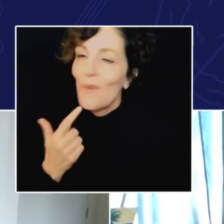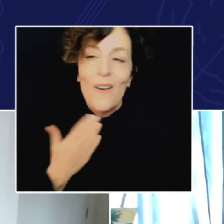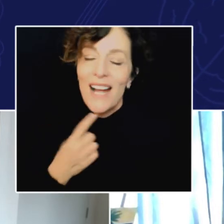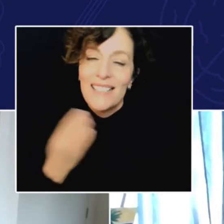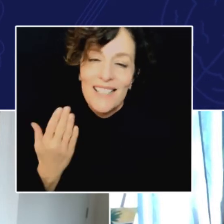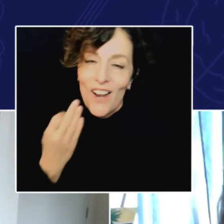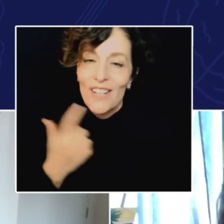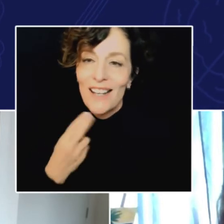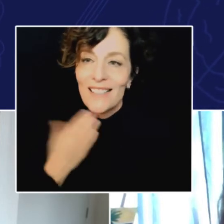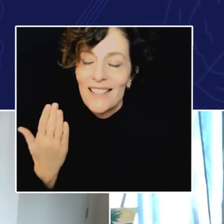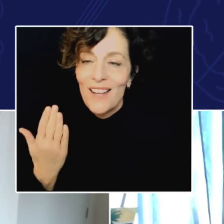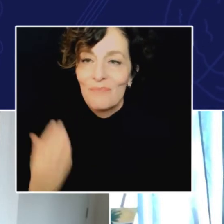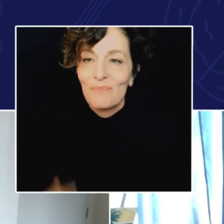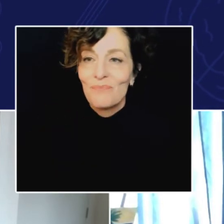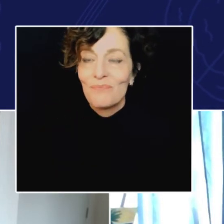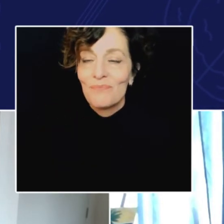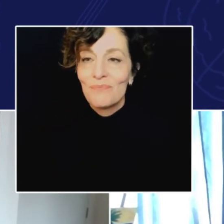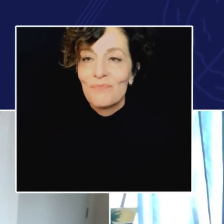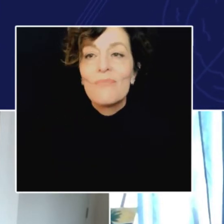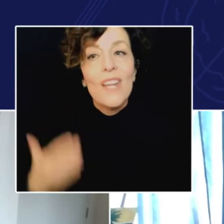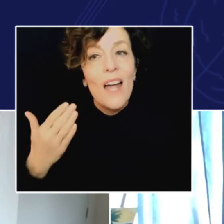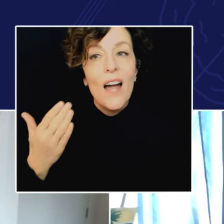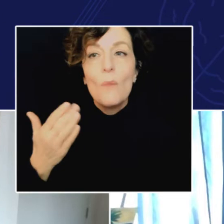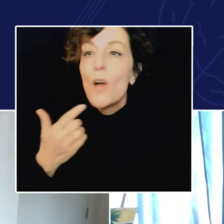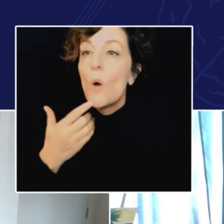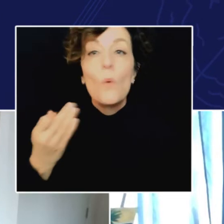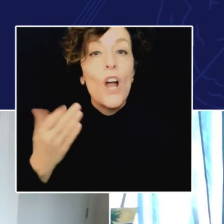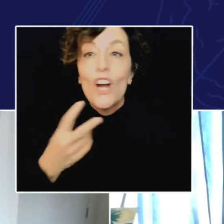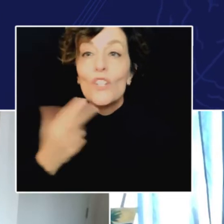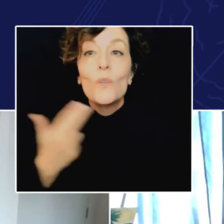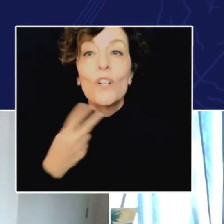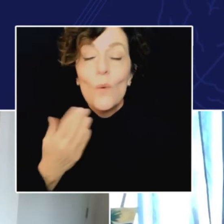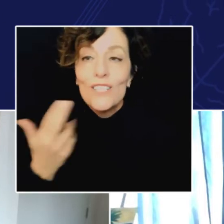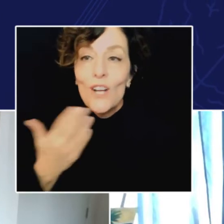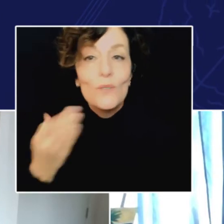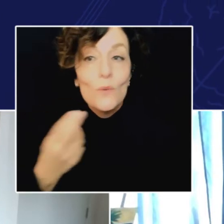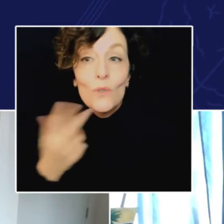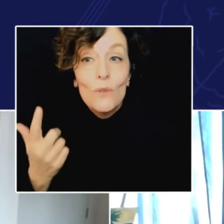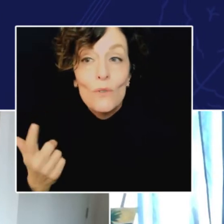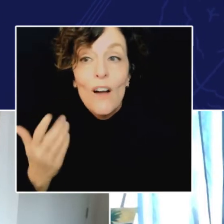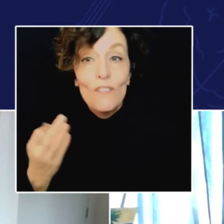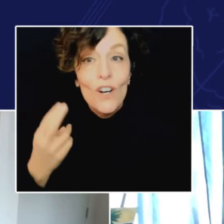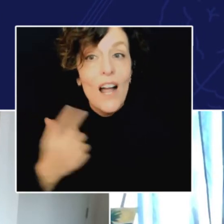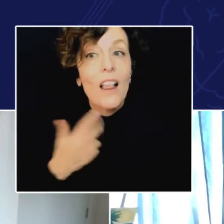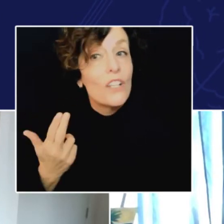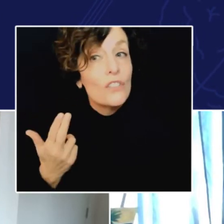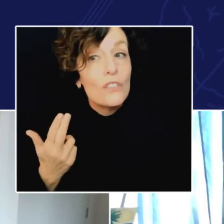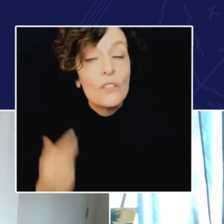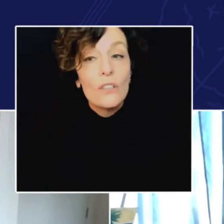[DR. RUFFIN]: Well, I did not realize that. [DR. RUFFIN]: Um, and where are you going to go to school? [DR. RUFFIN]: For college.